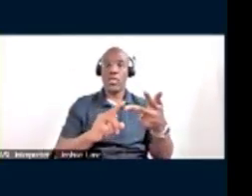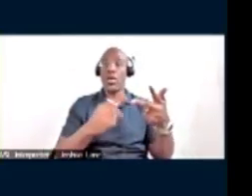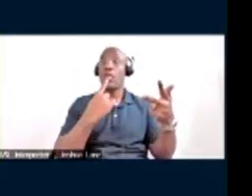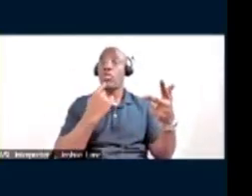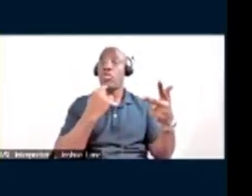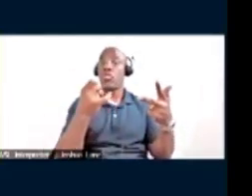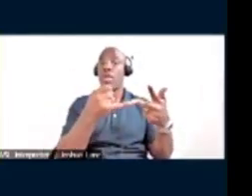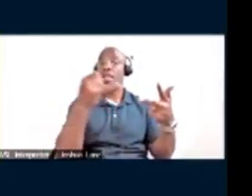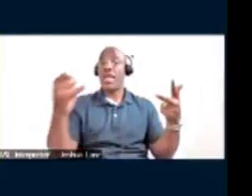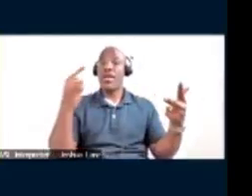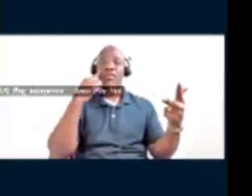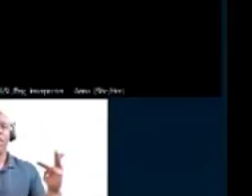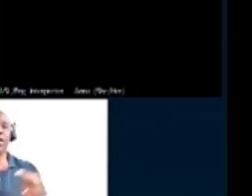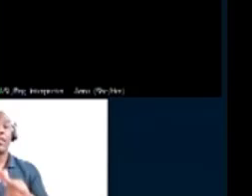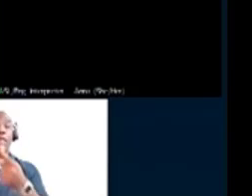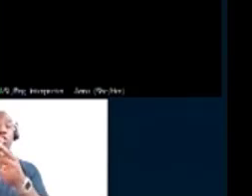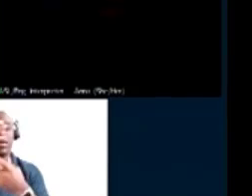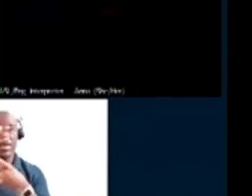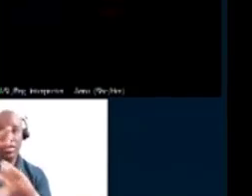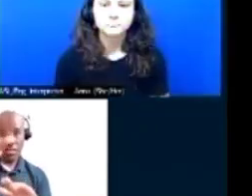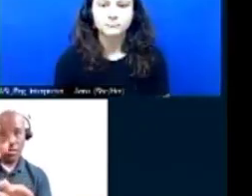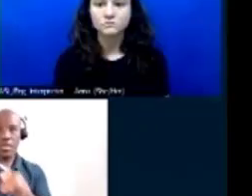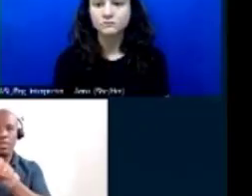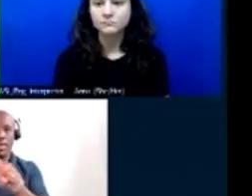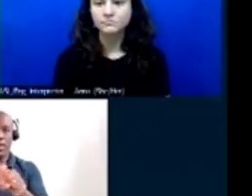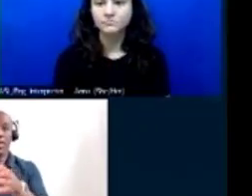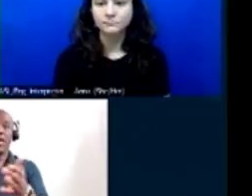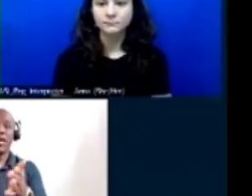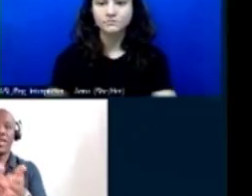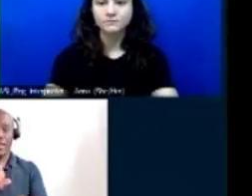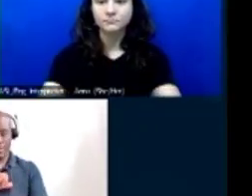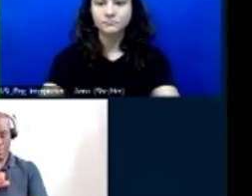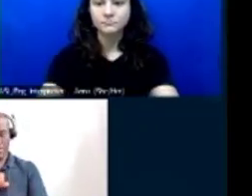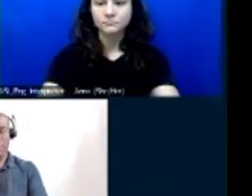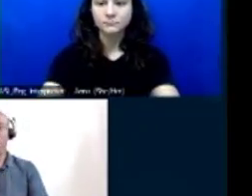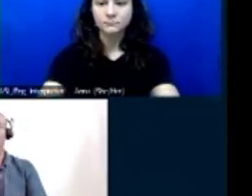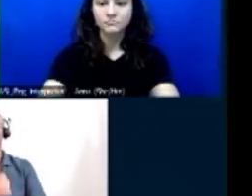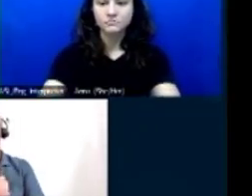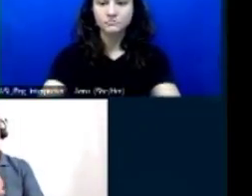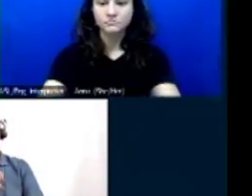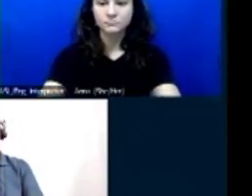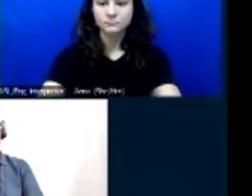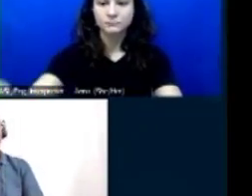So, again, we are seeing progress on this.